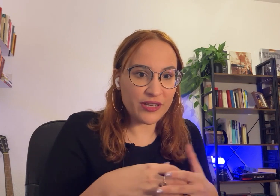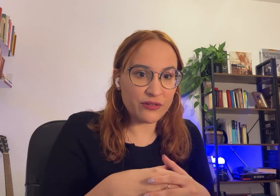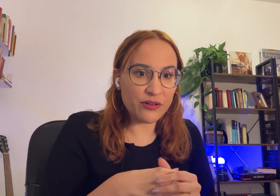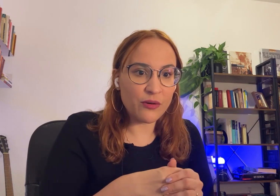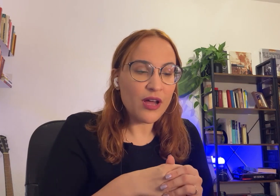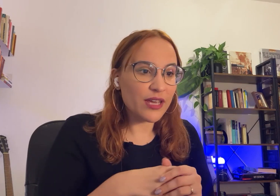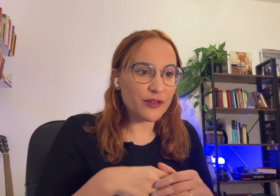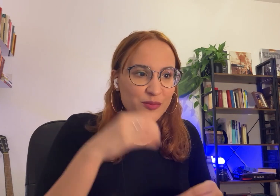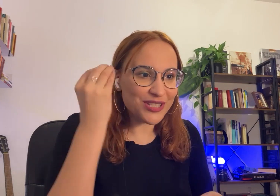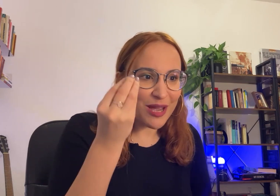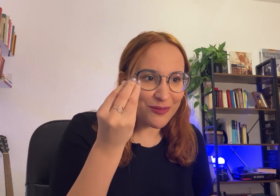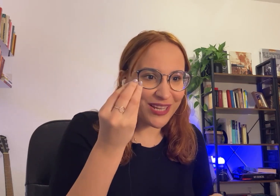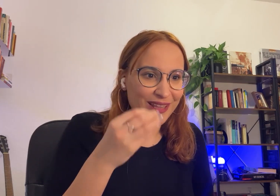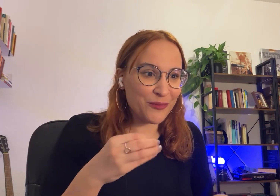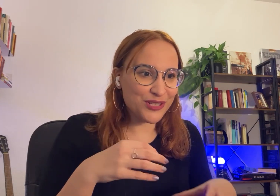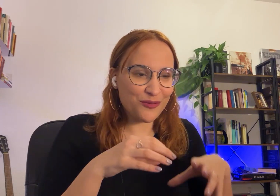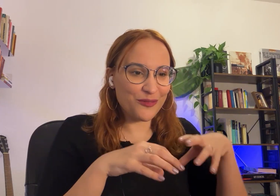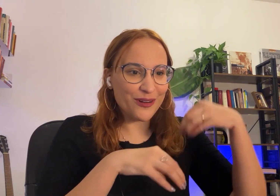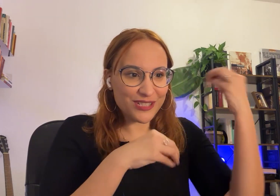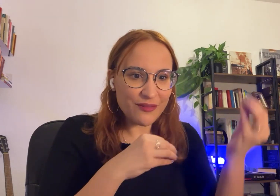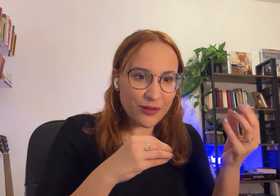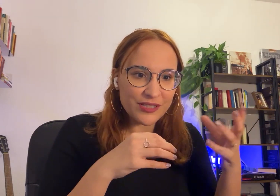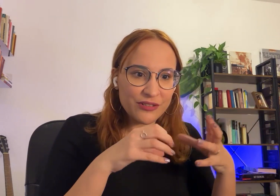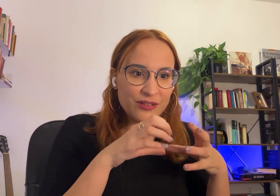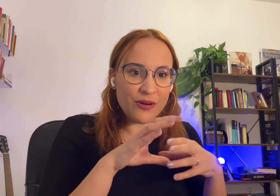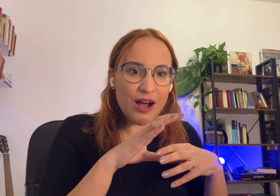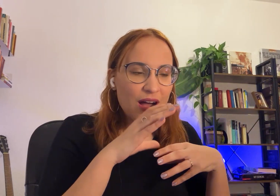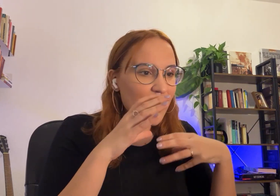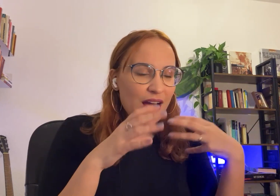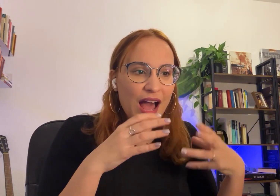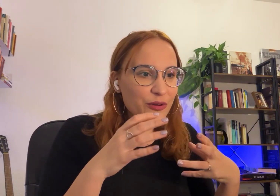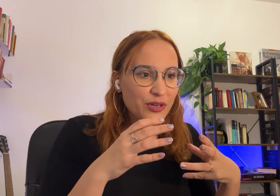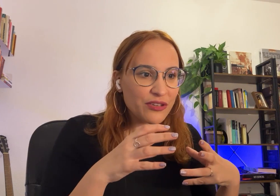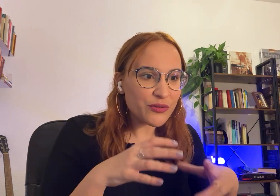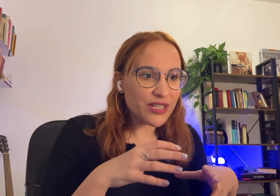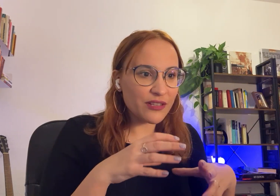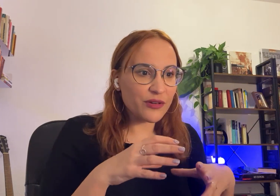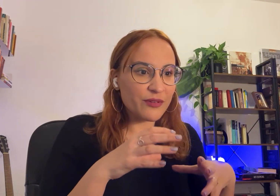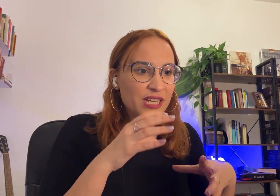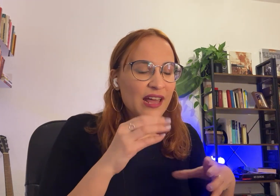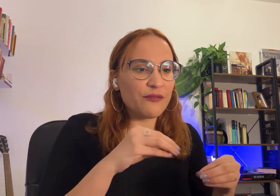They don't know if there's one type of sign language, if there are several; they don't know how you can use it in your everyday life?